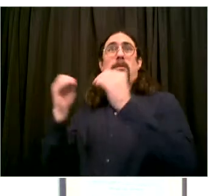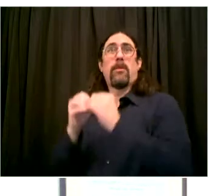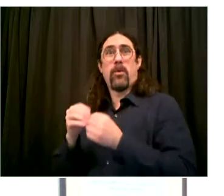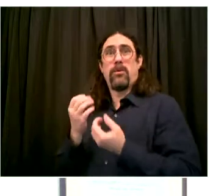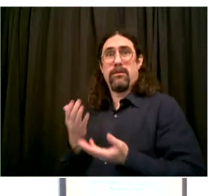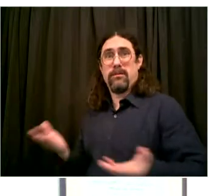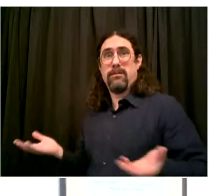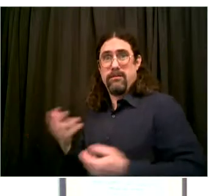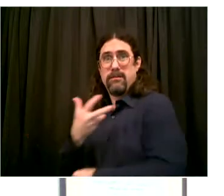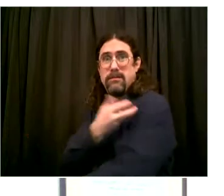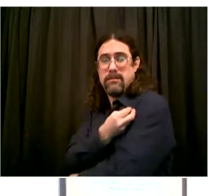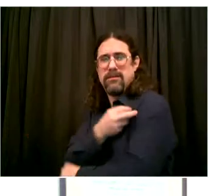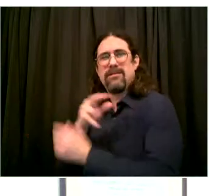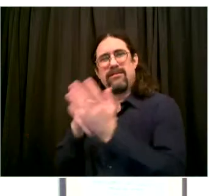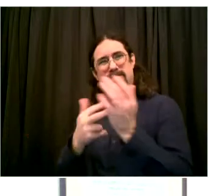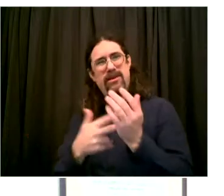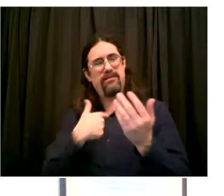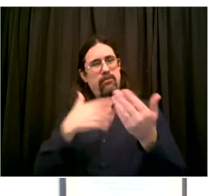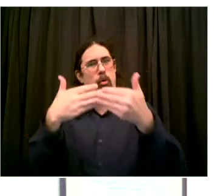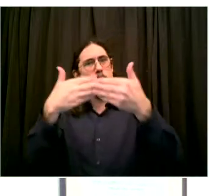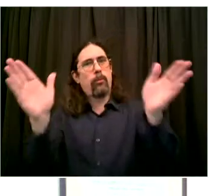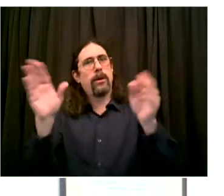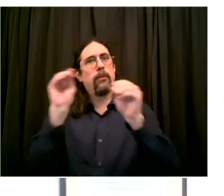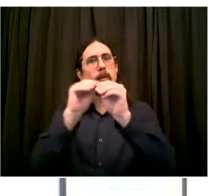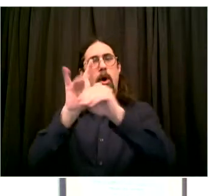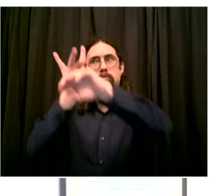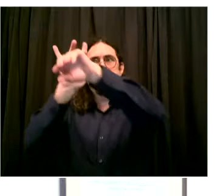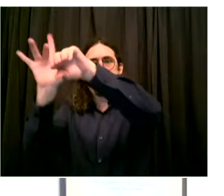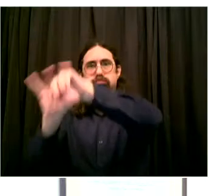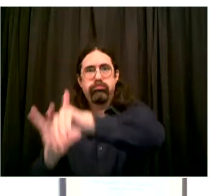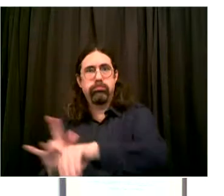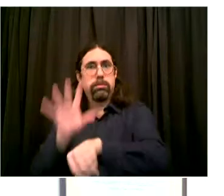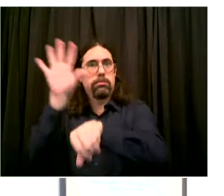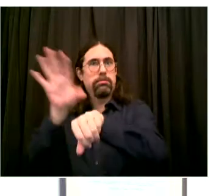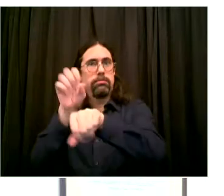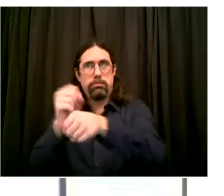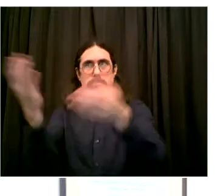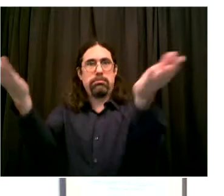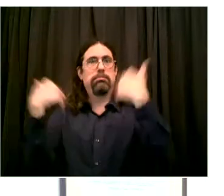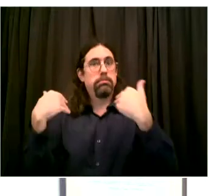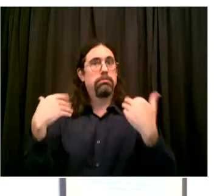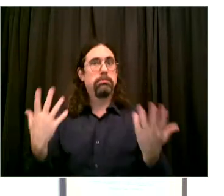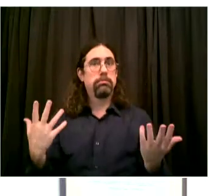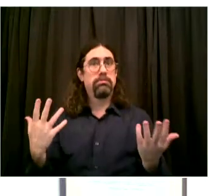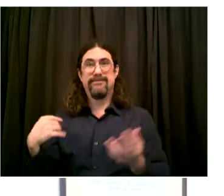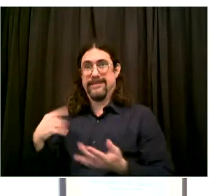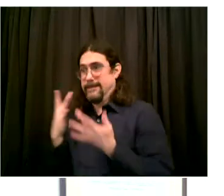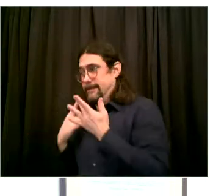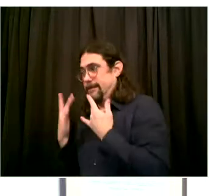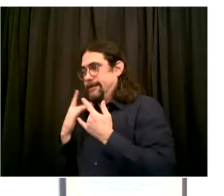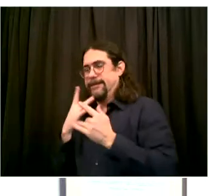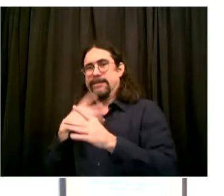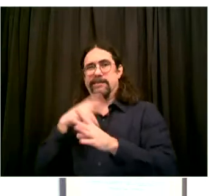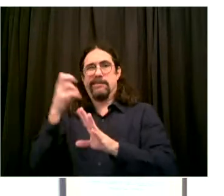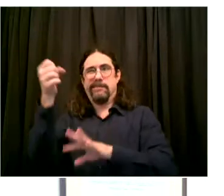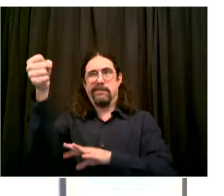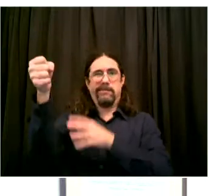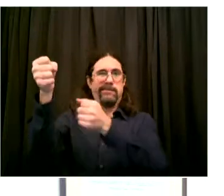BEYOND WHAT WE ARE EXPECTING FOR THIS WEEK. ONE OF THE IMPORTANT POINTS WITH RESPECT TO